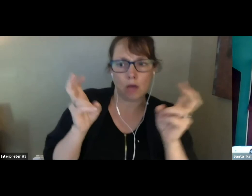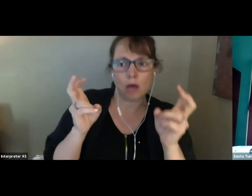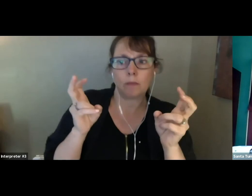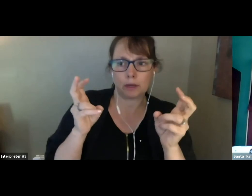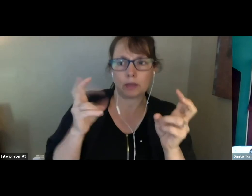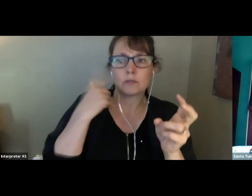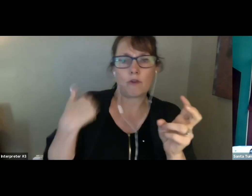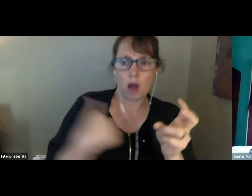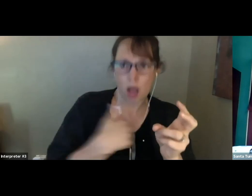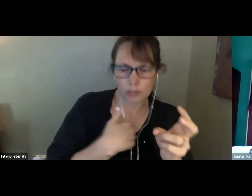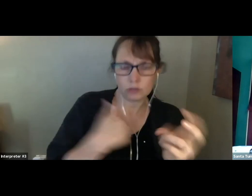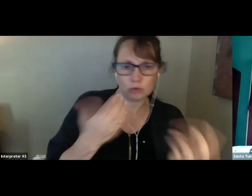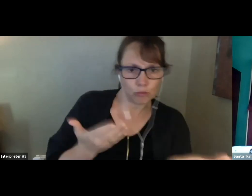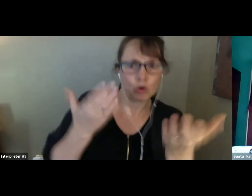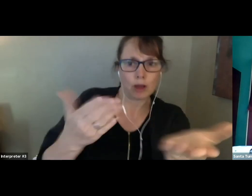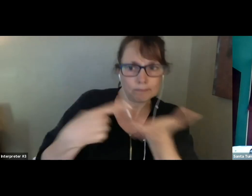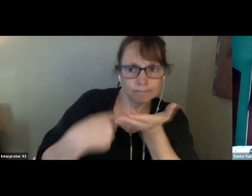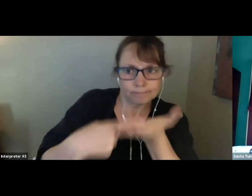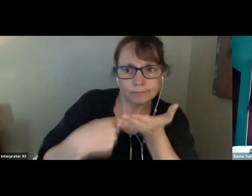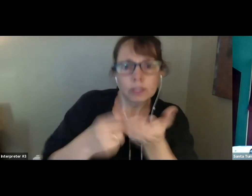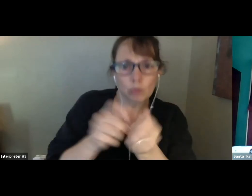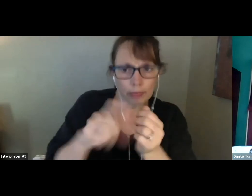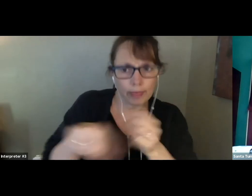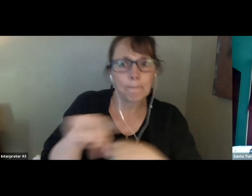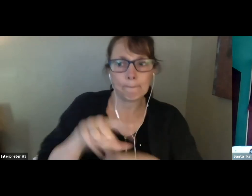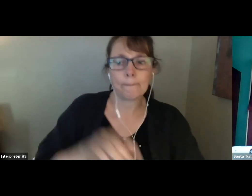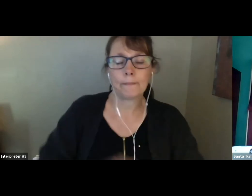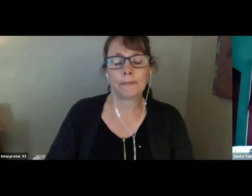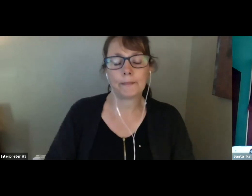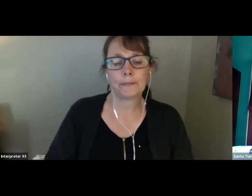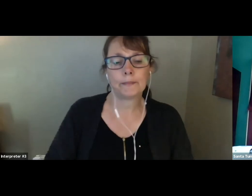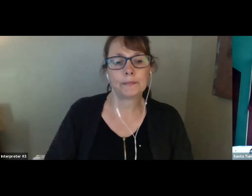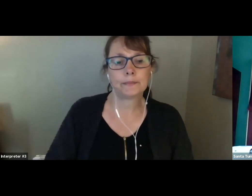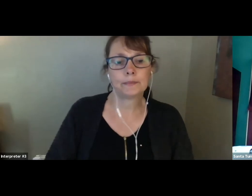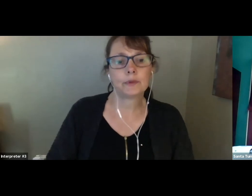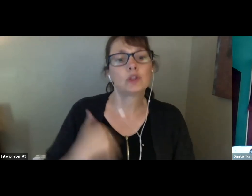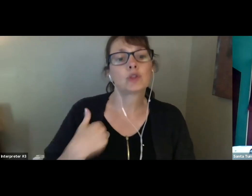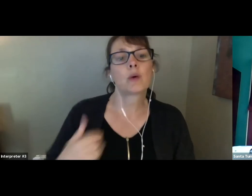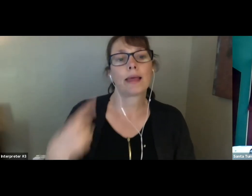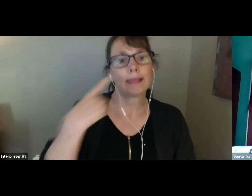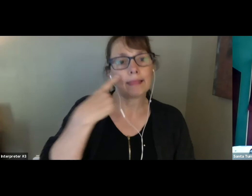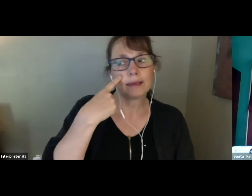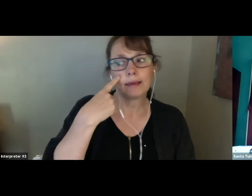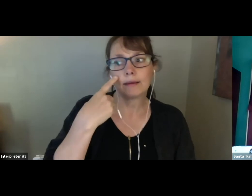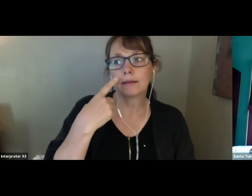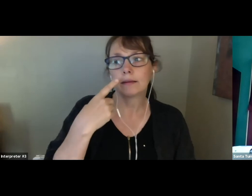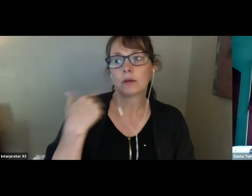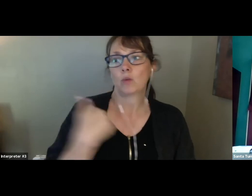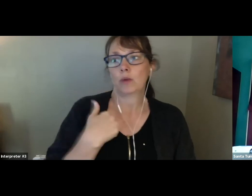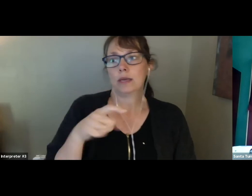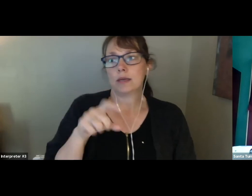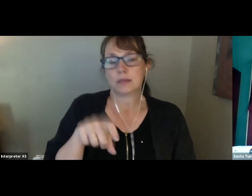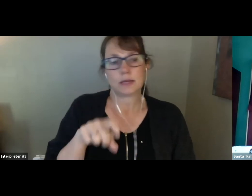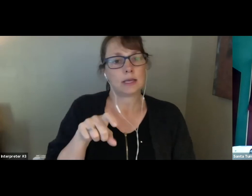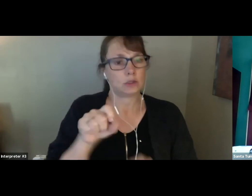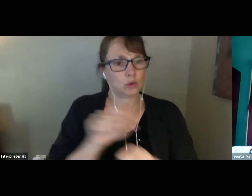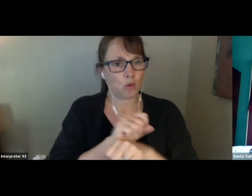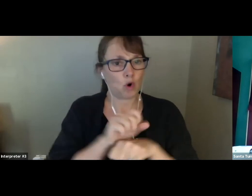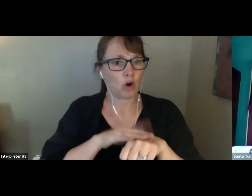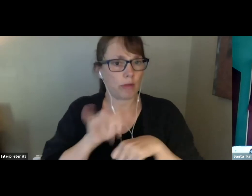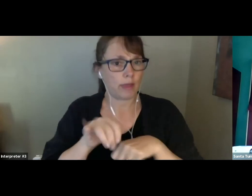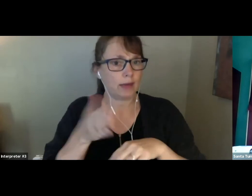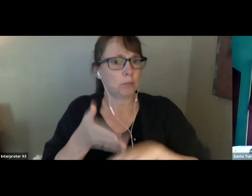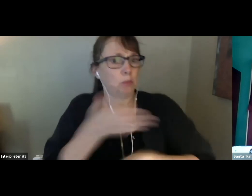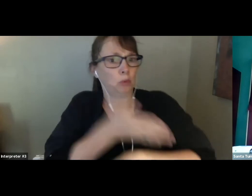the table so I think we need to work on that. I think that’s a great idea and we should